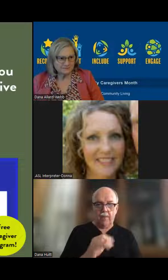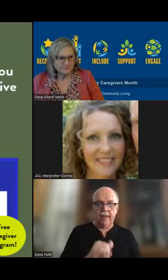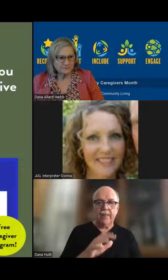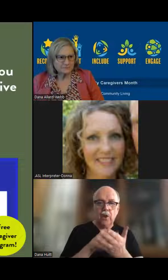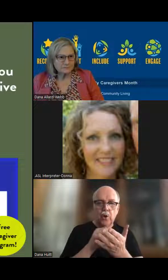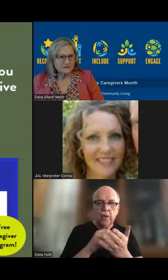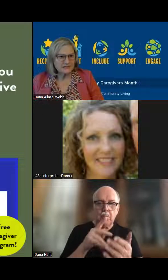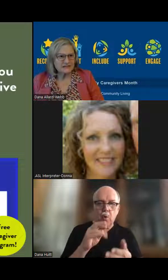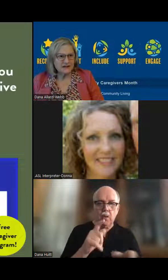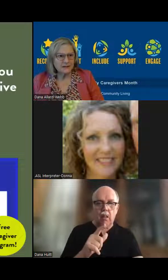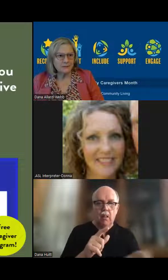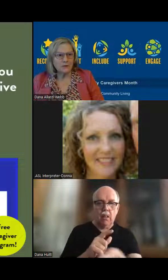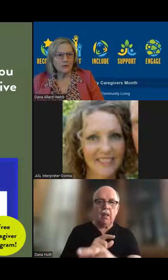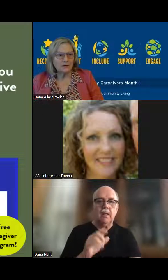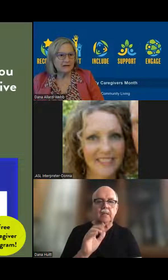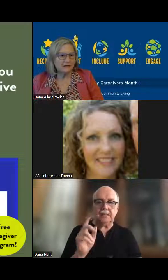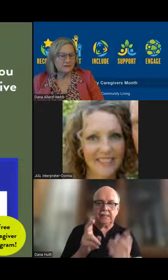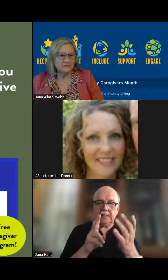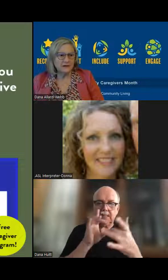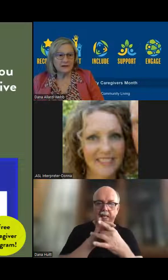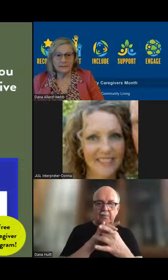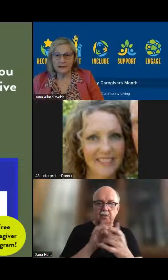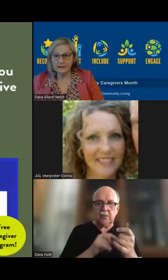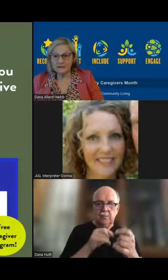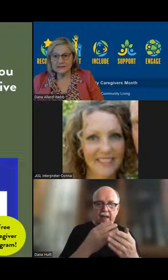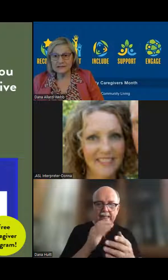of associations, looking at, you know, military spouses and veterans to see if